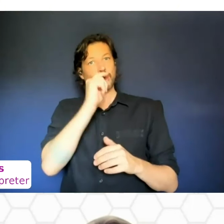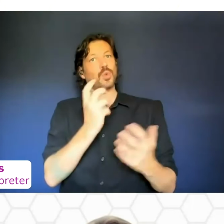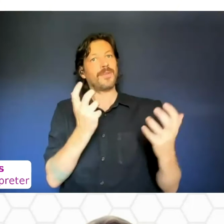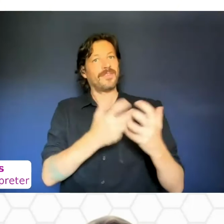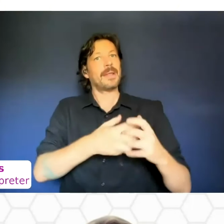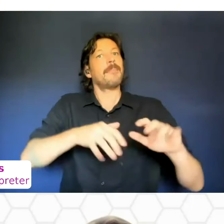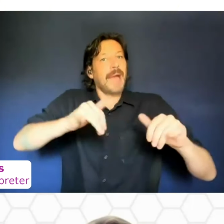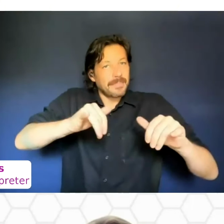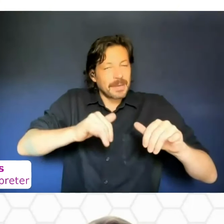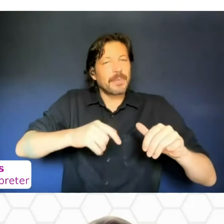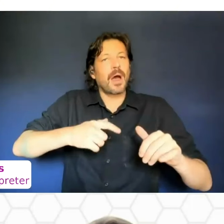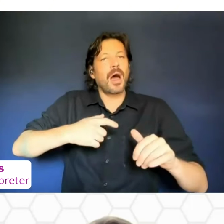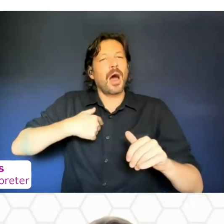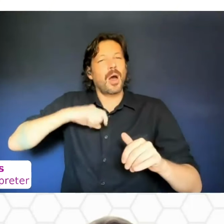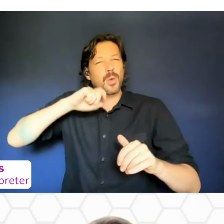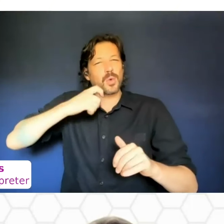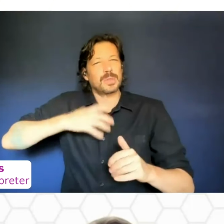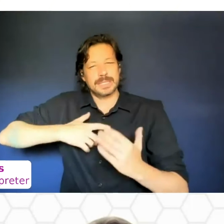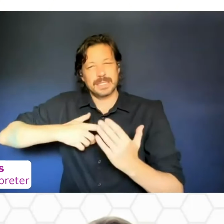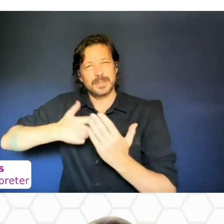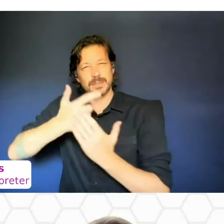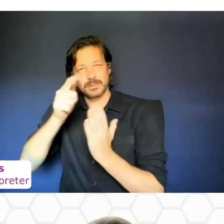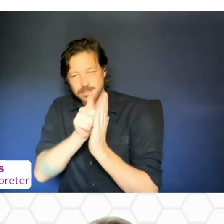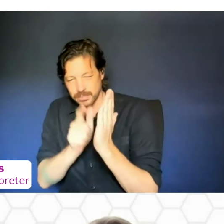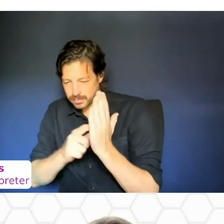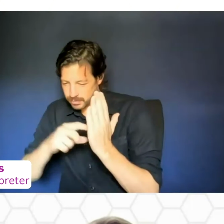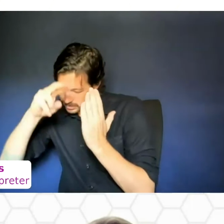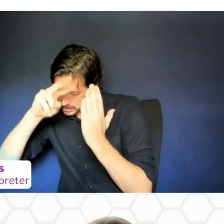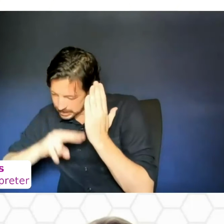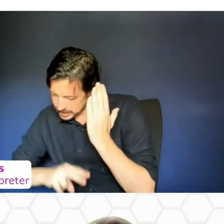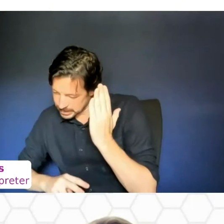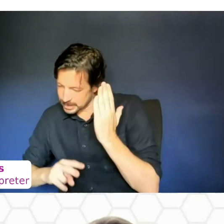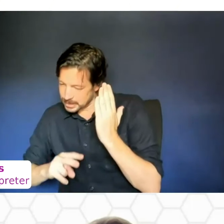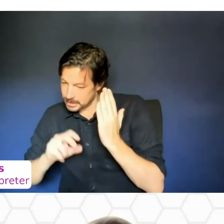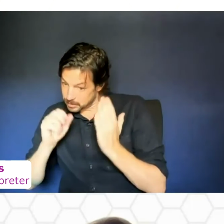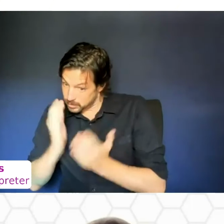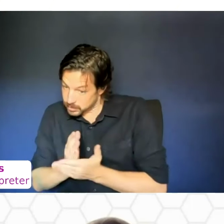legislation and see if there's a reason why it might not. But yeah great question and great